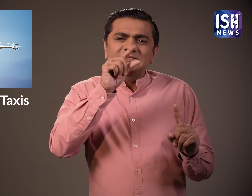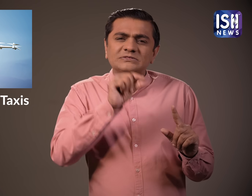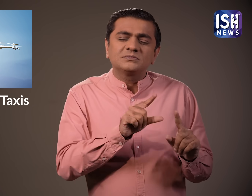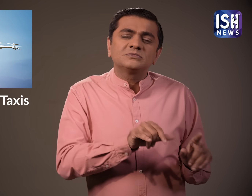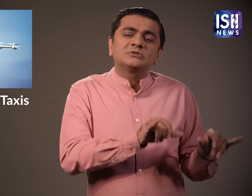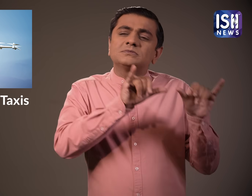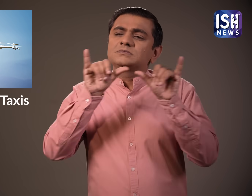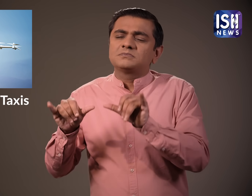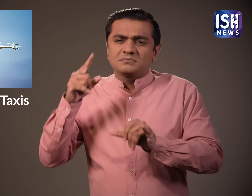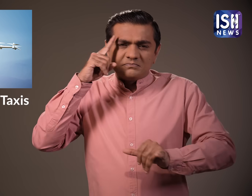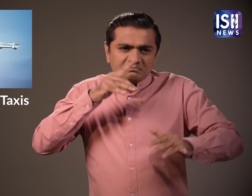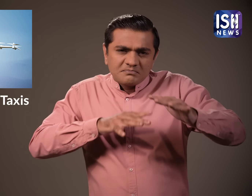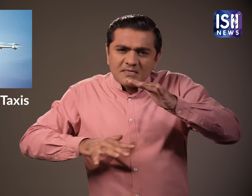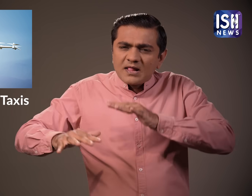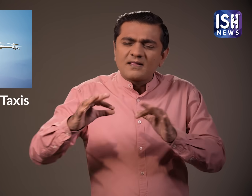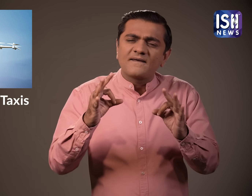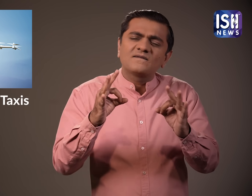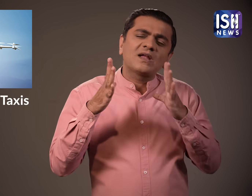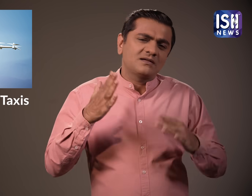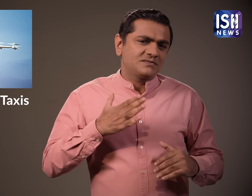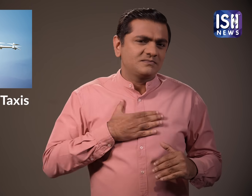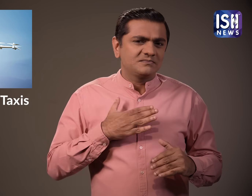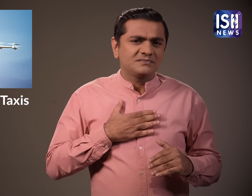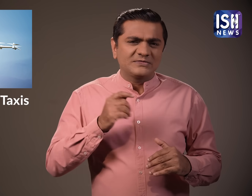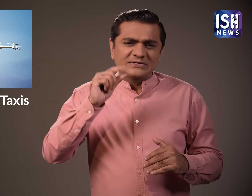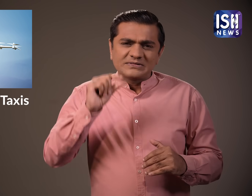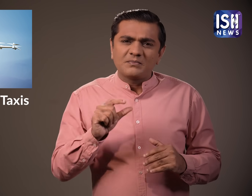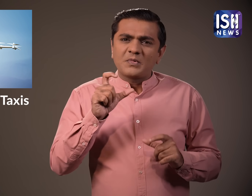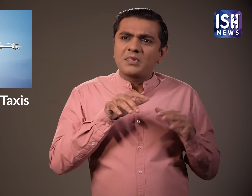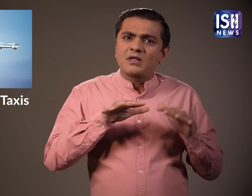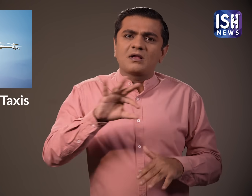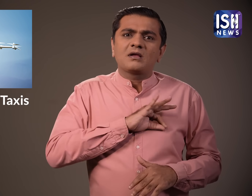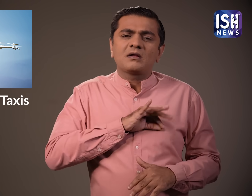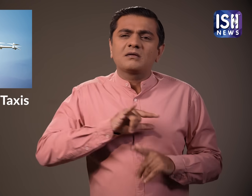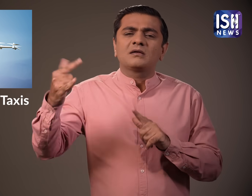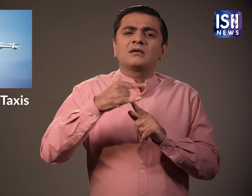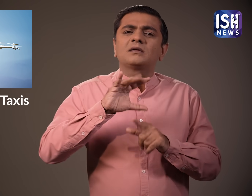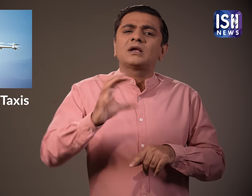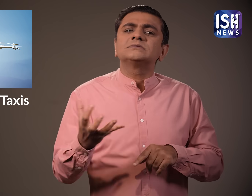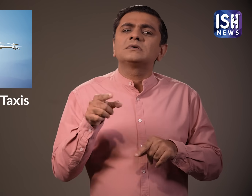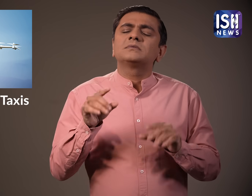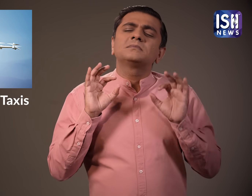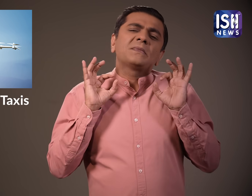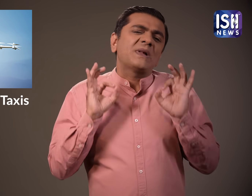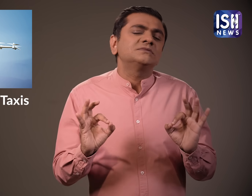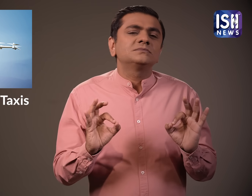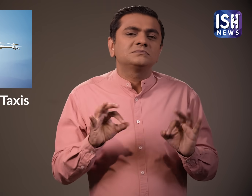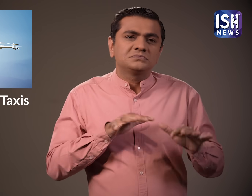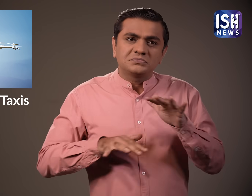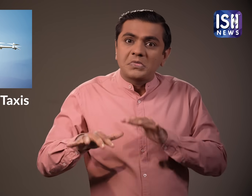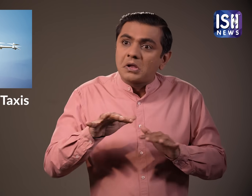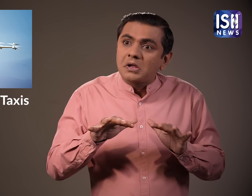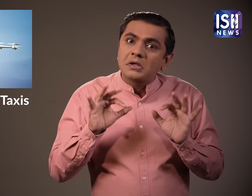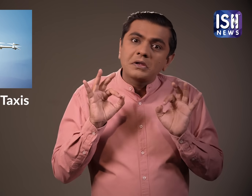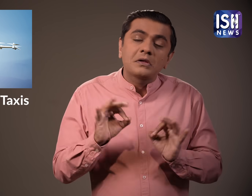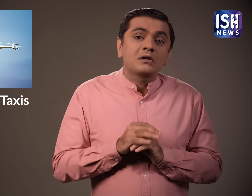and we are planning to make Air Taxis affordable too. Hence it will surely become popular.